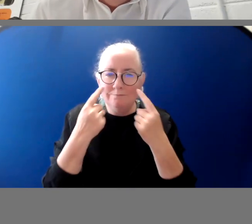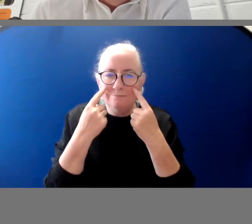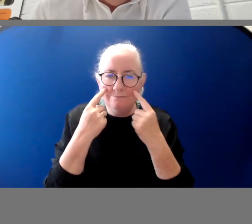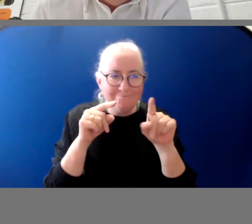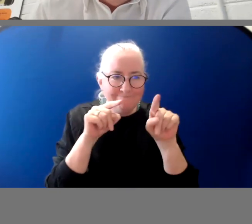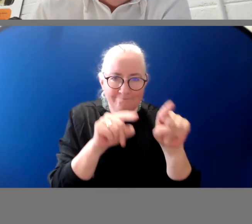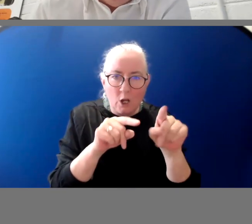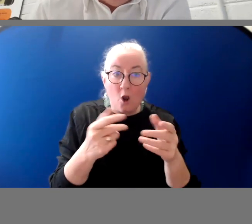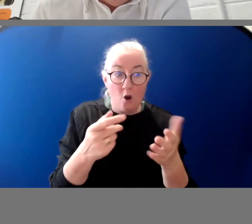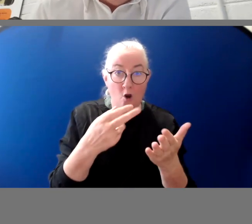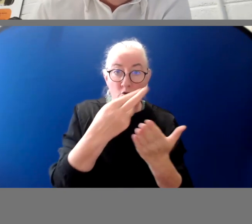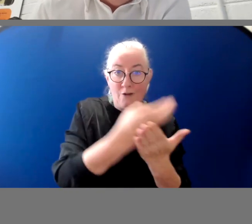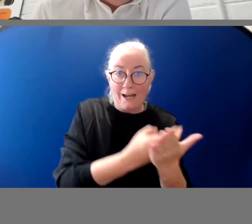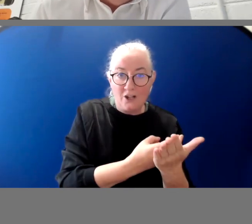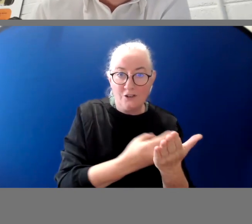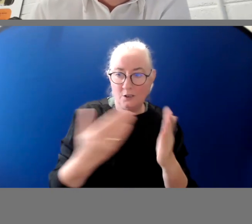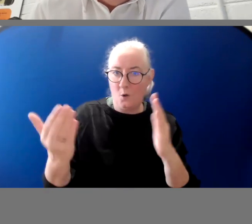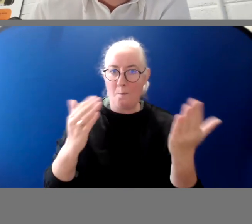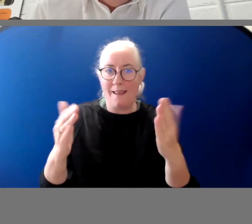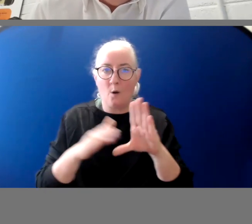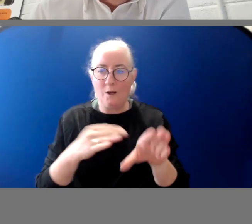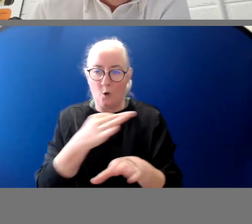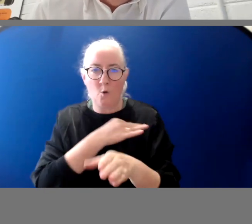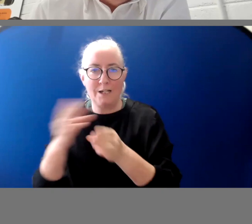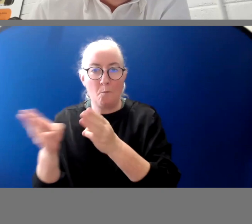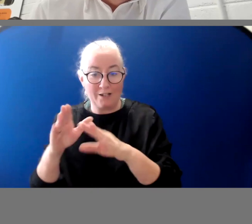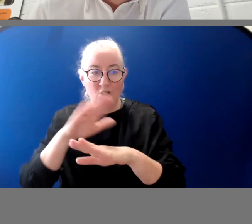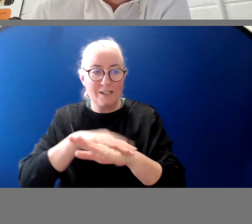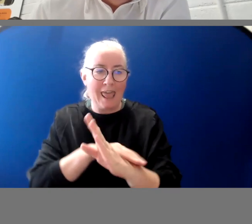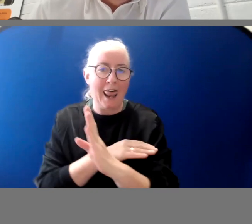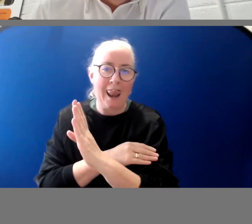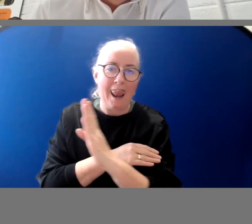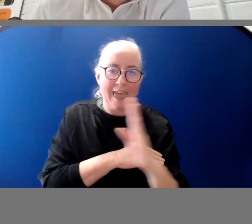regulations versus good practice so we have on the left hand side of the screen have some images